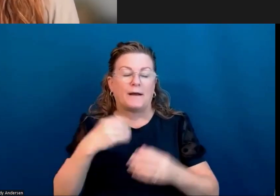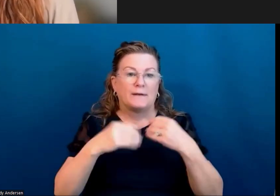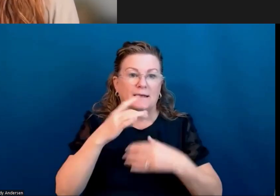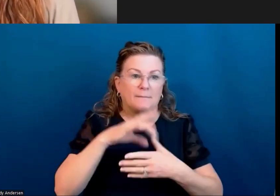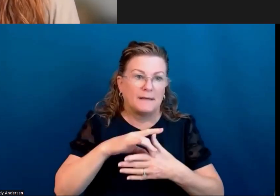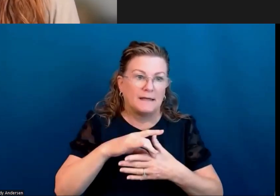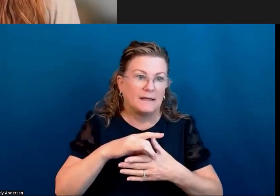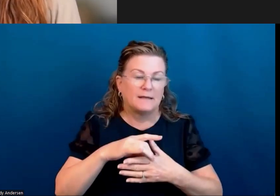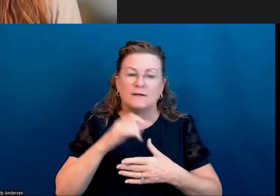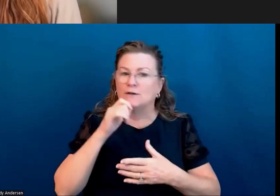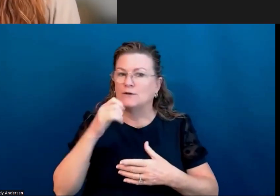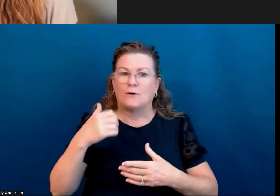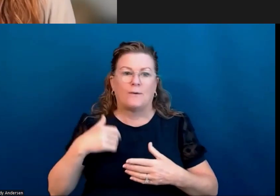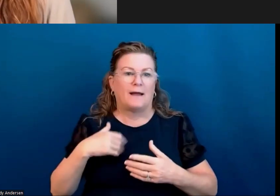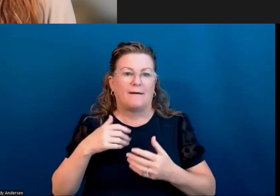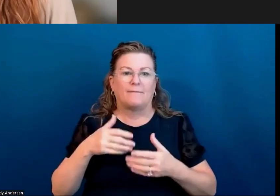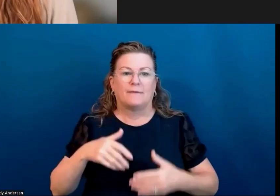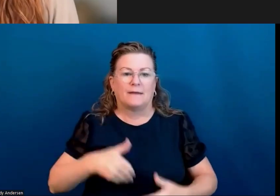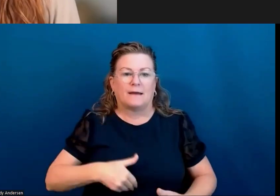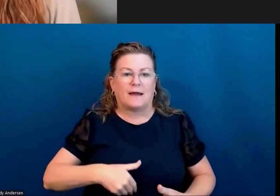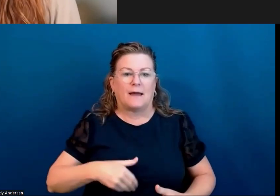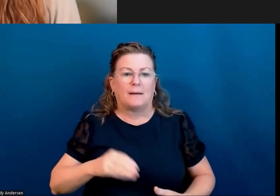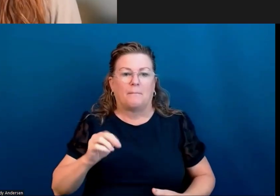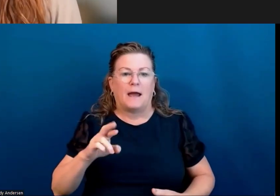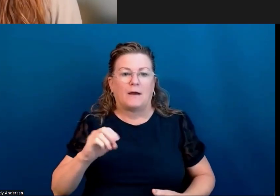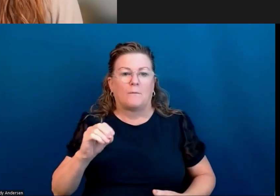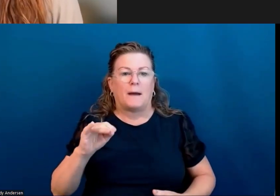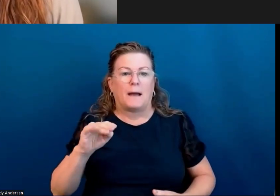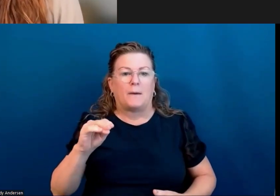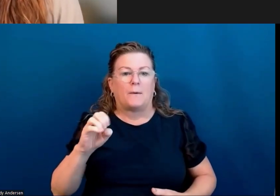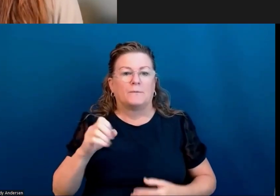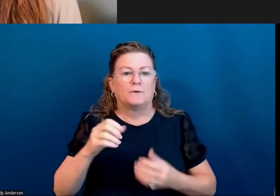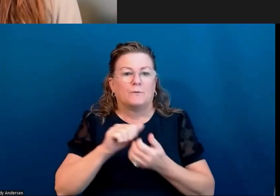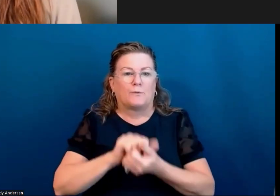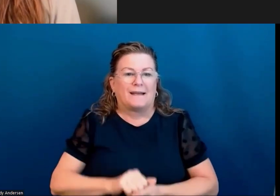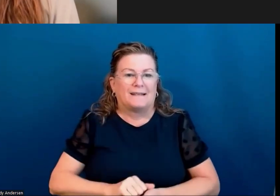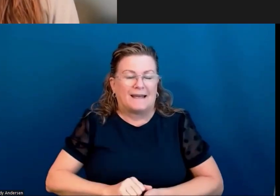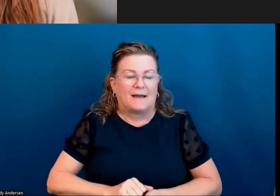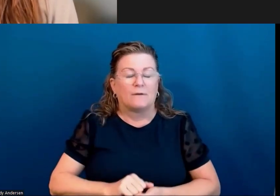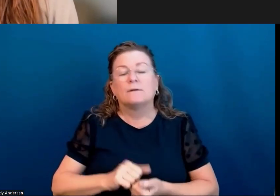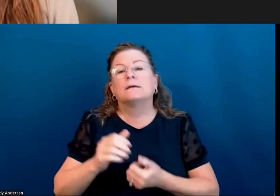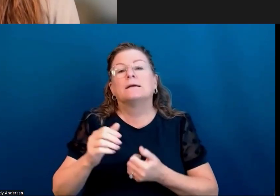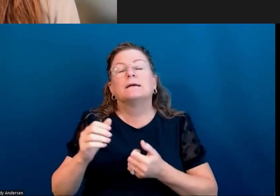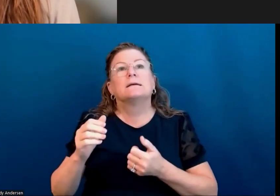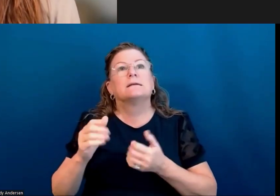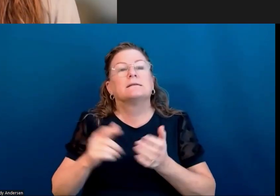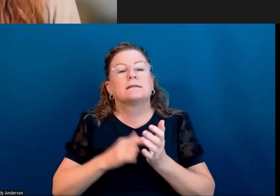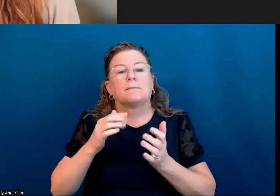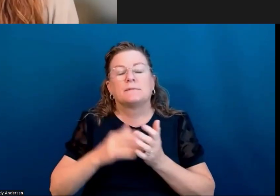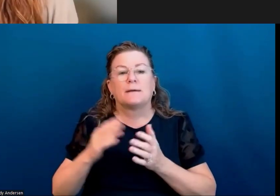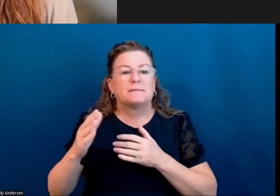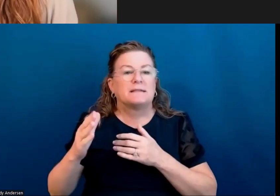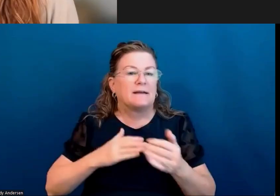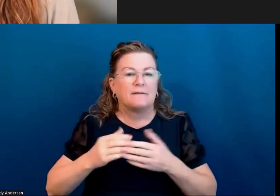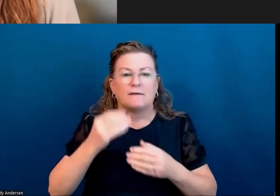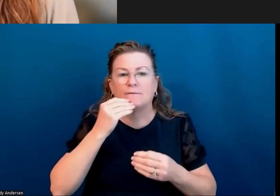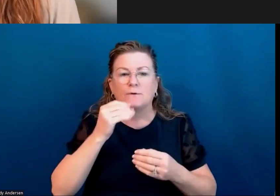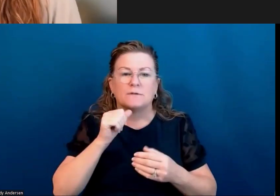gut microbiome to break it down. And so sometimes, even if food isn't the most comfortable, if it's what we know and we keep